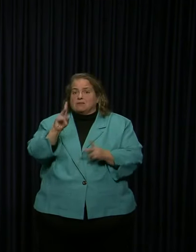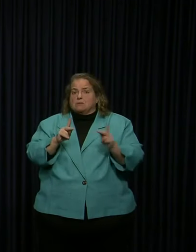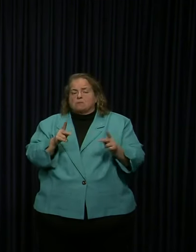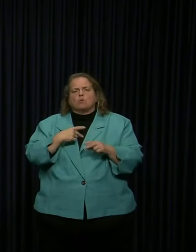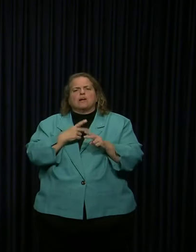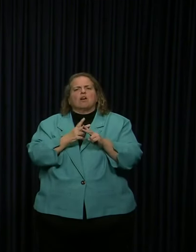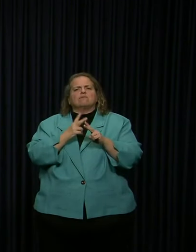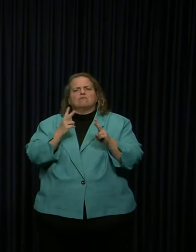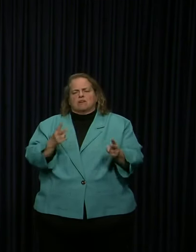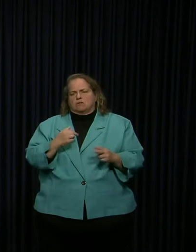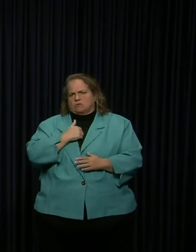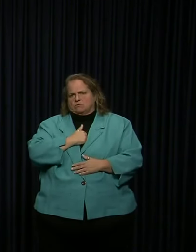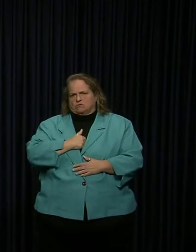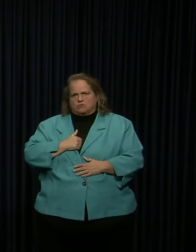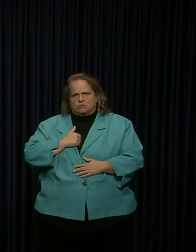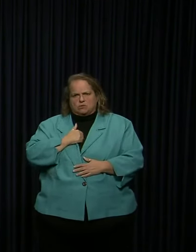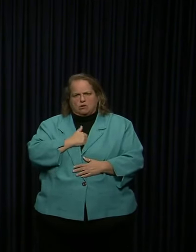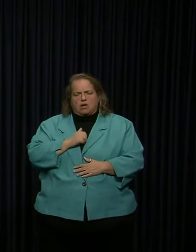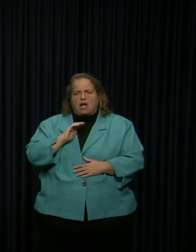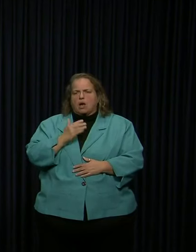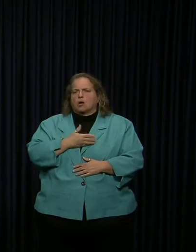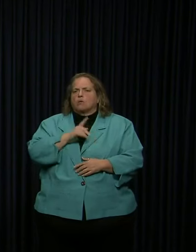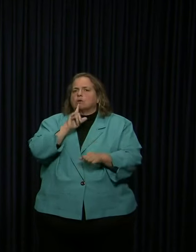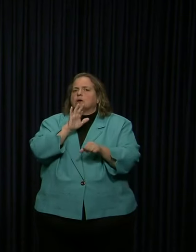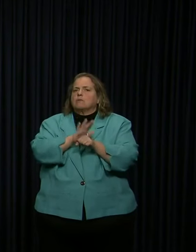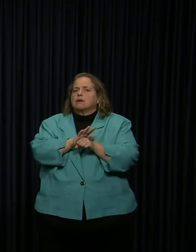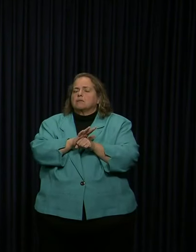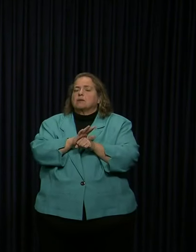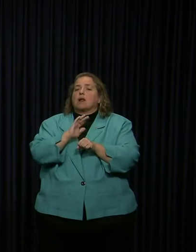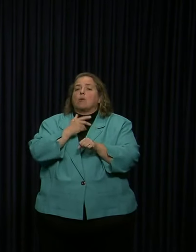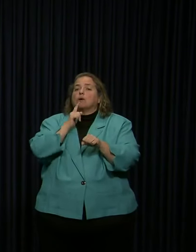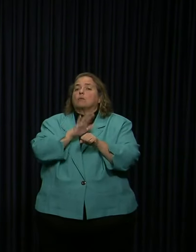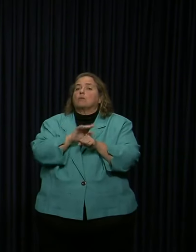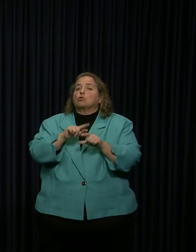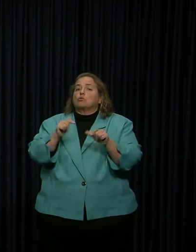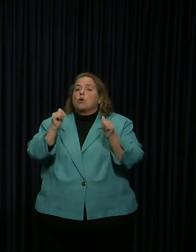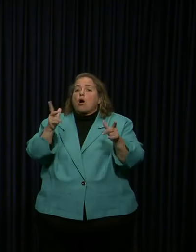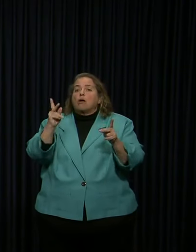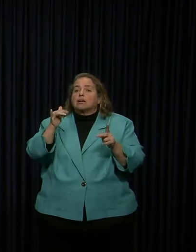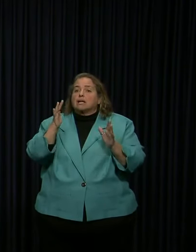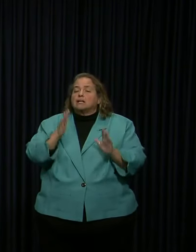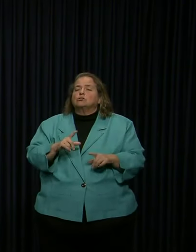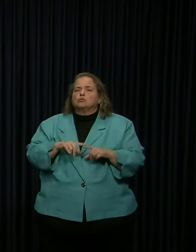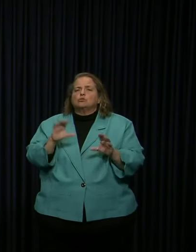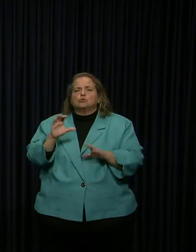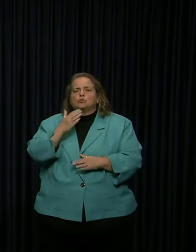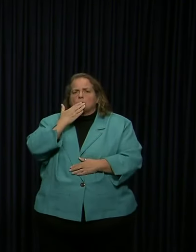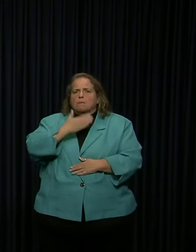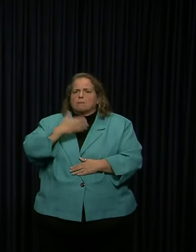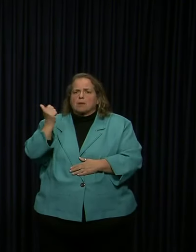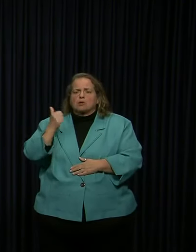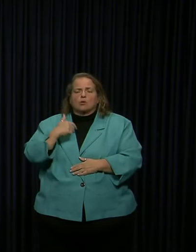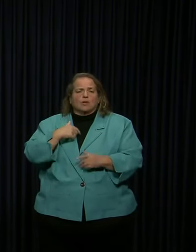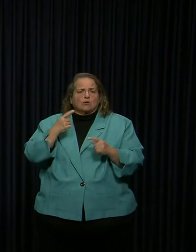AN 81-YEAR-OLD MALE ALL FROM JEFFERSON COUNTY.